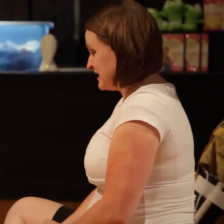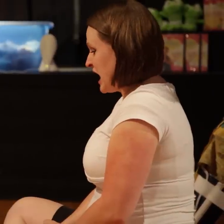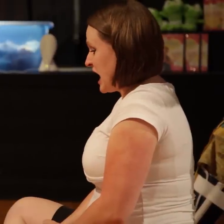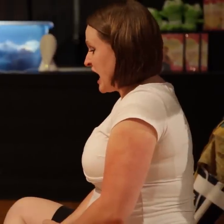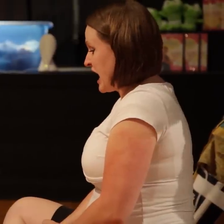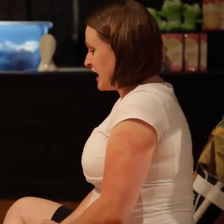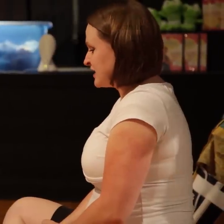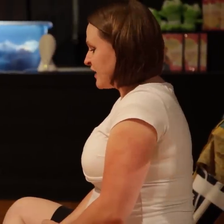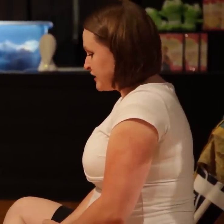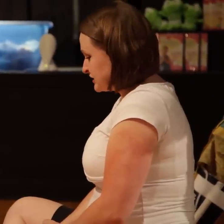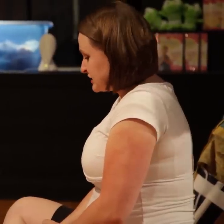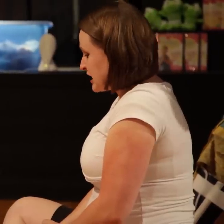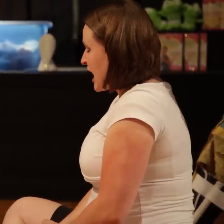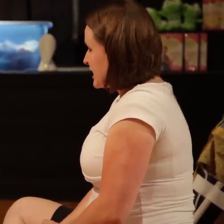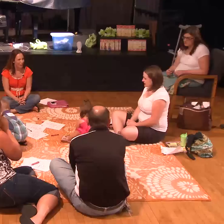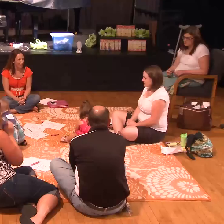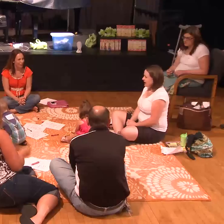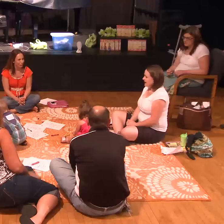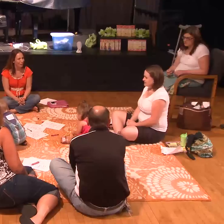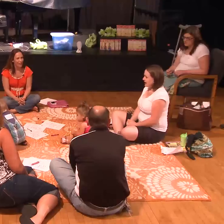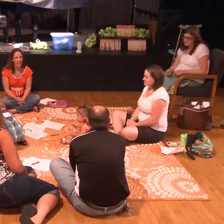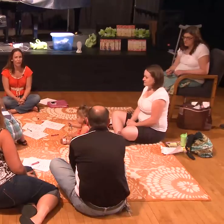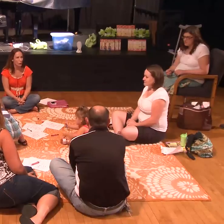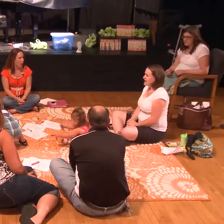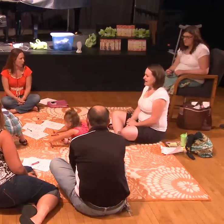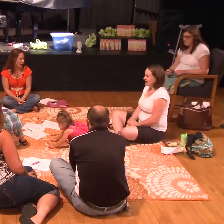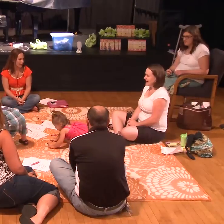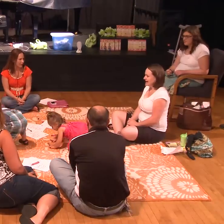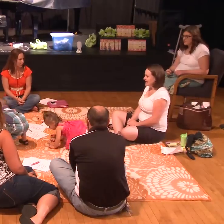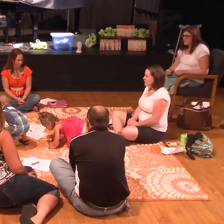And going to delay him forever. "He'll never talk," right, ever.